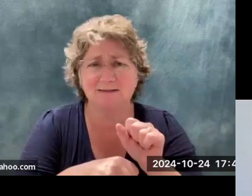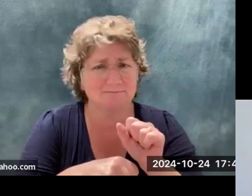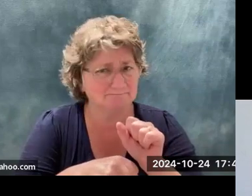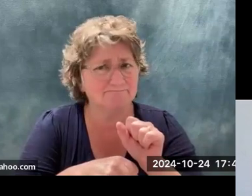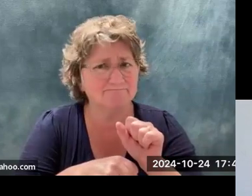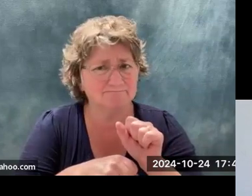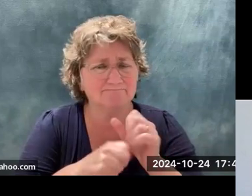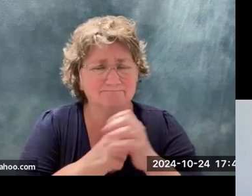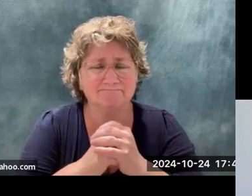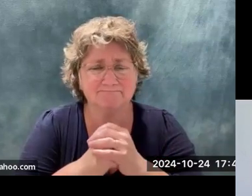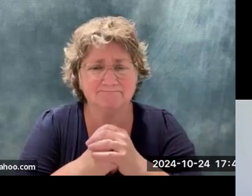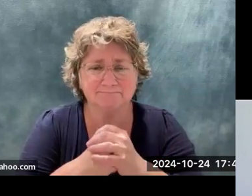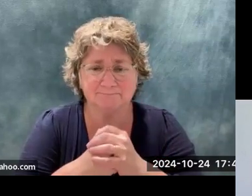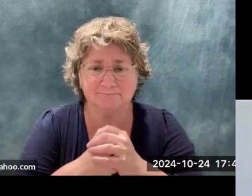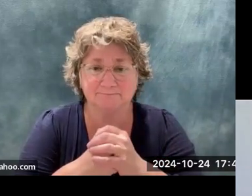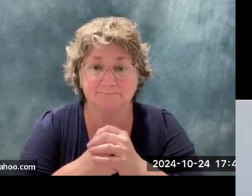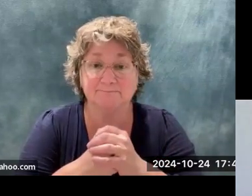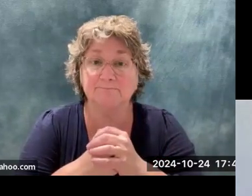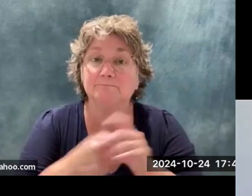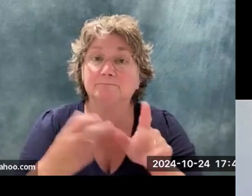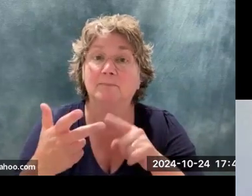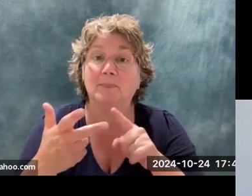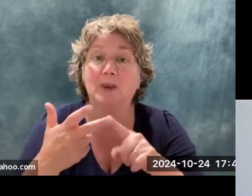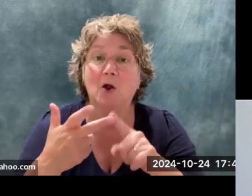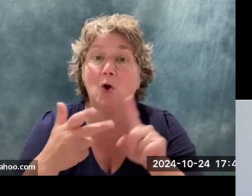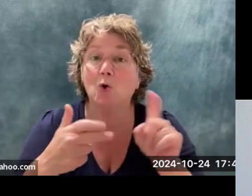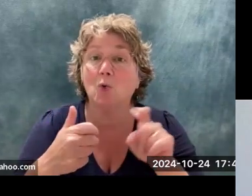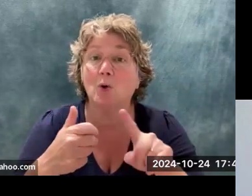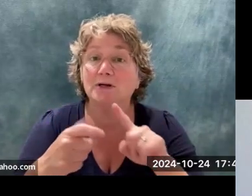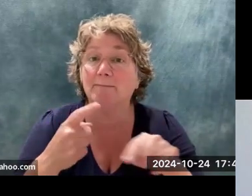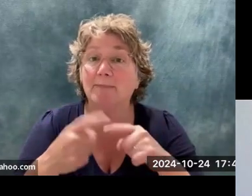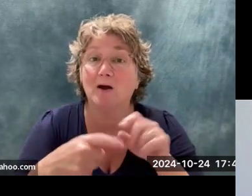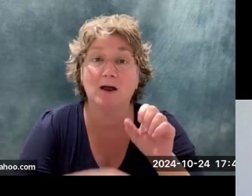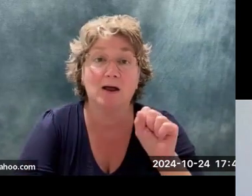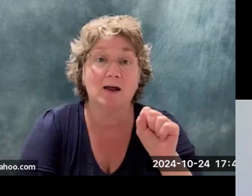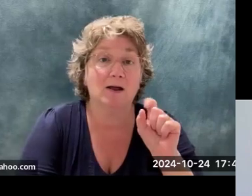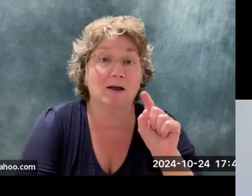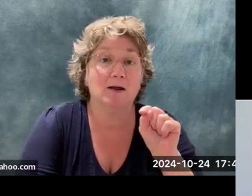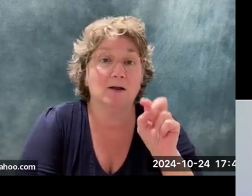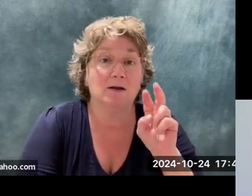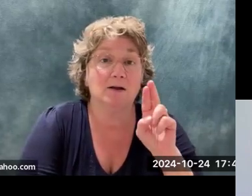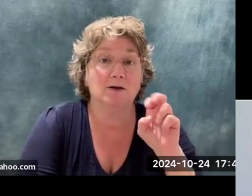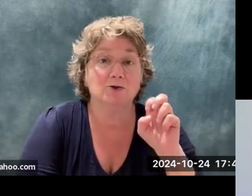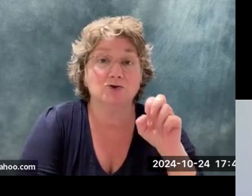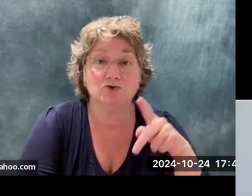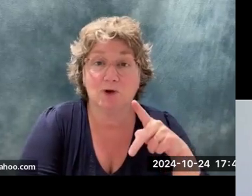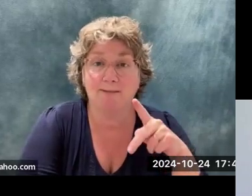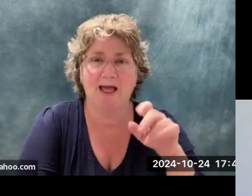strep. So streptococcus is a bacterial infection,